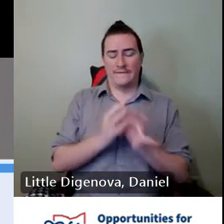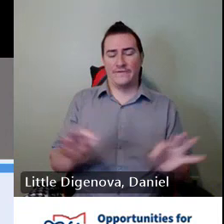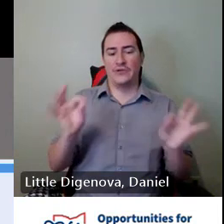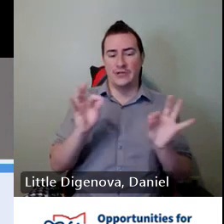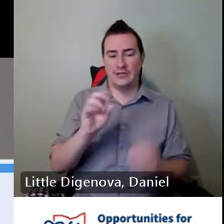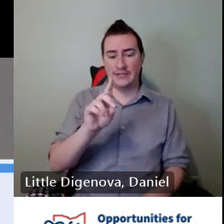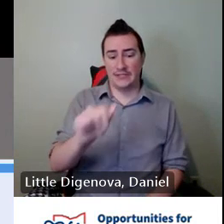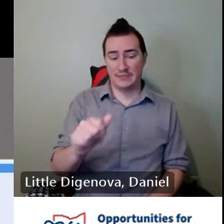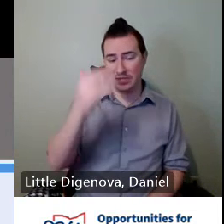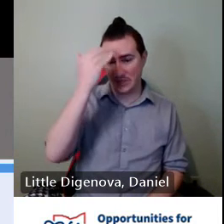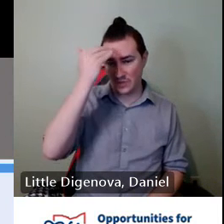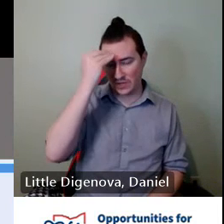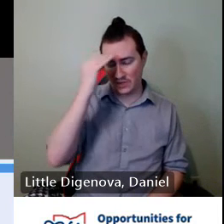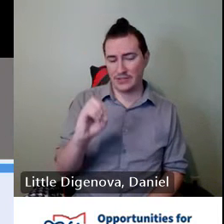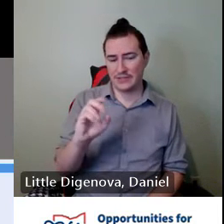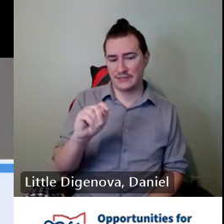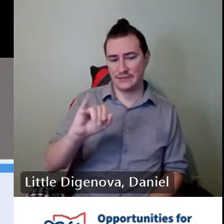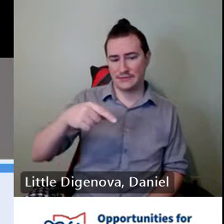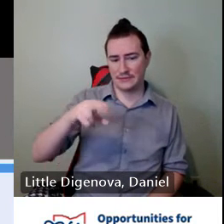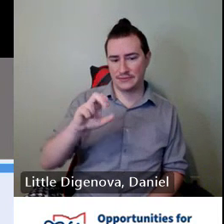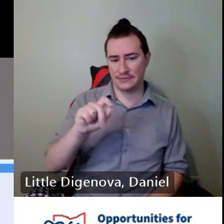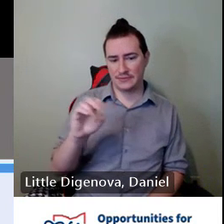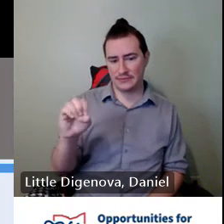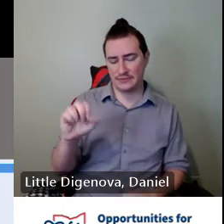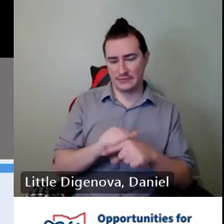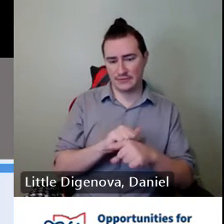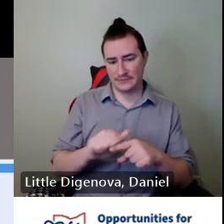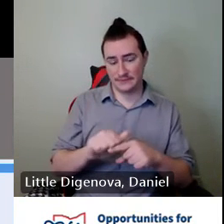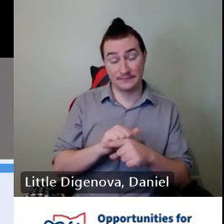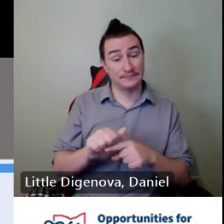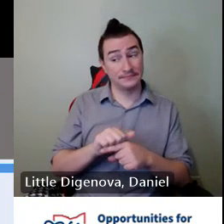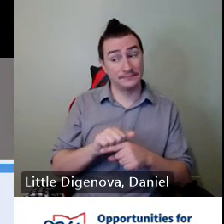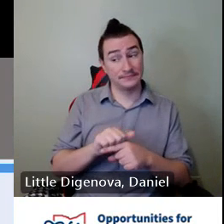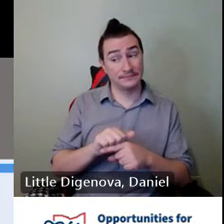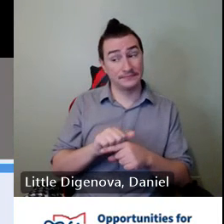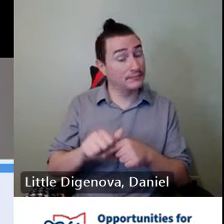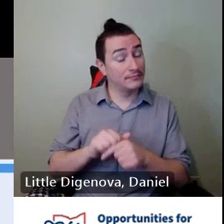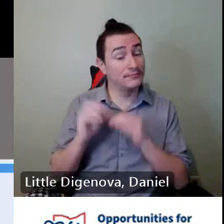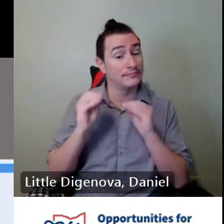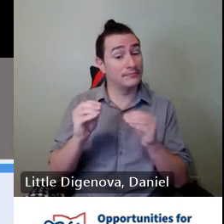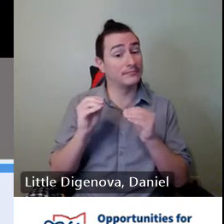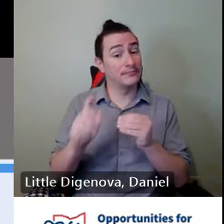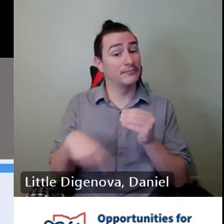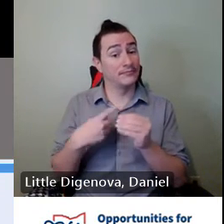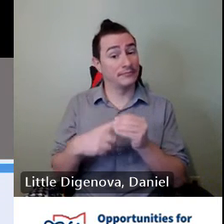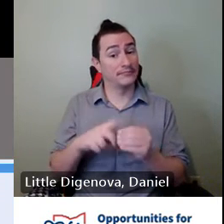that includes information about disabilities and interacting with employees with disabilities.